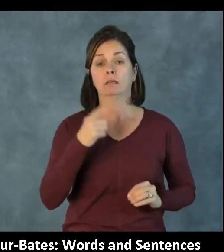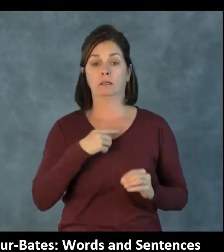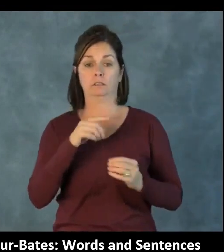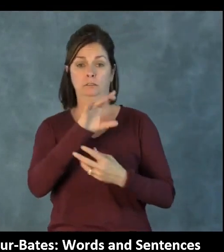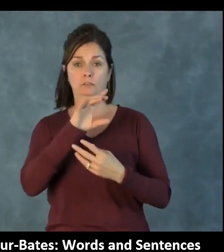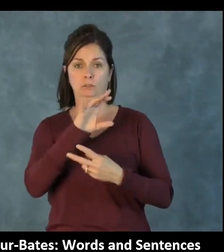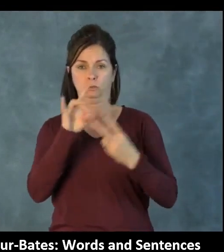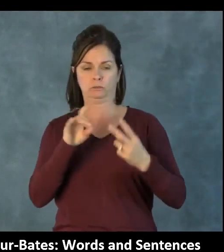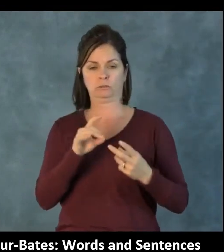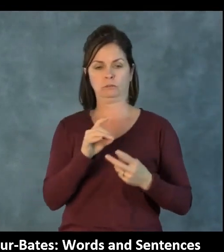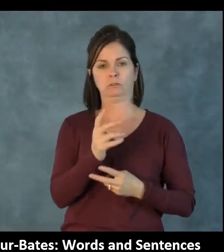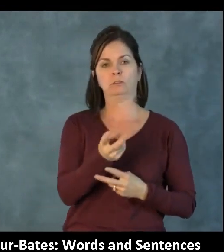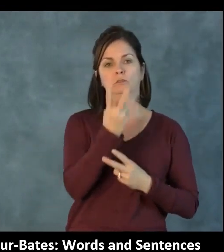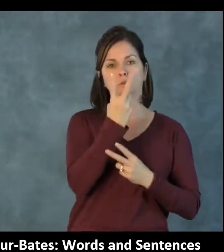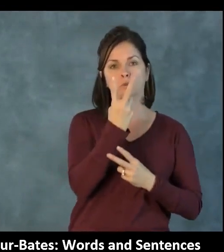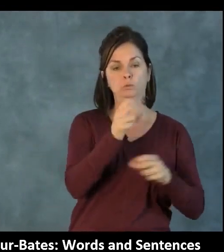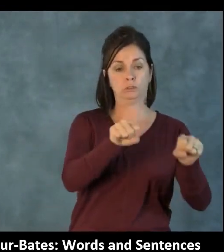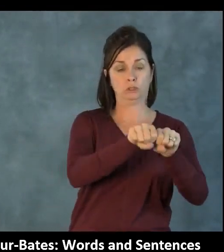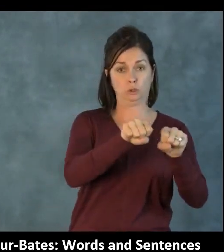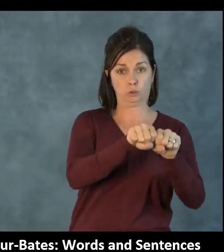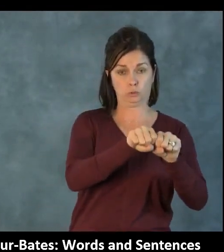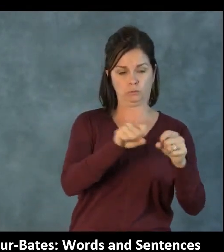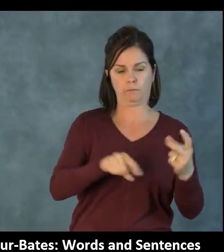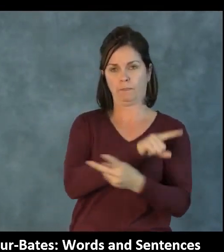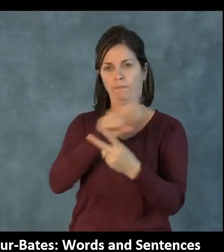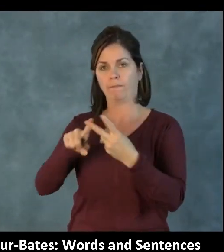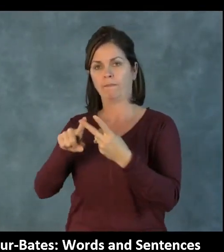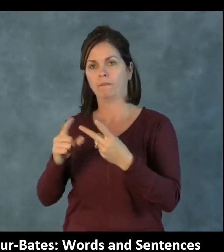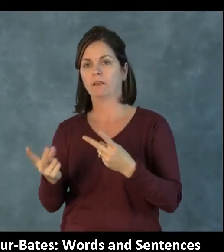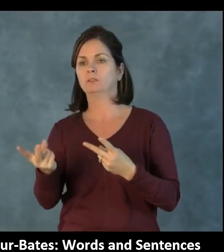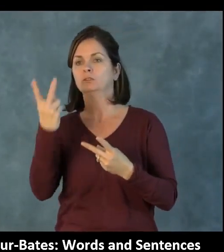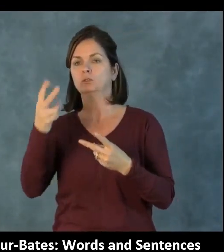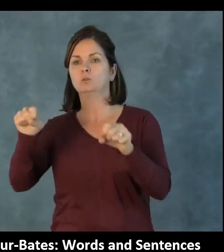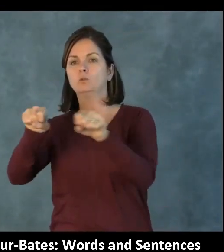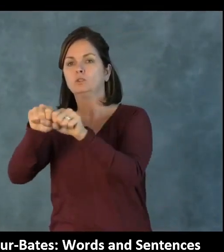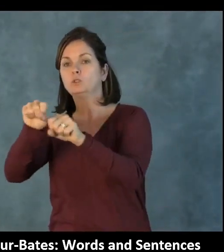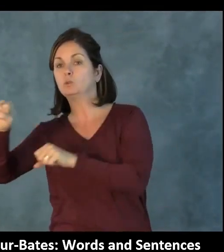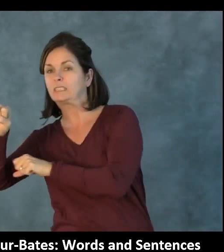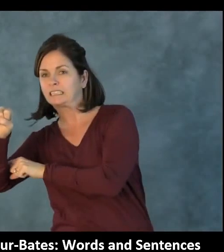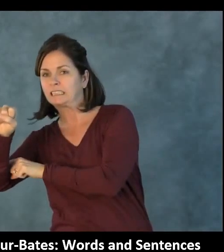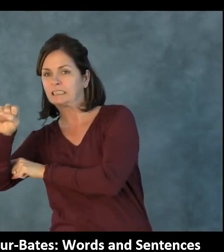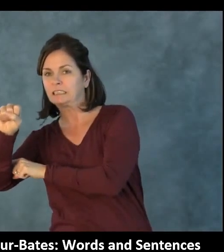are two shoe or two shoes with a plural "S"